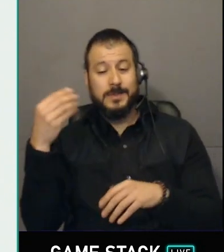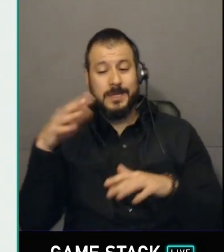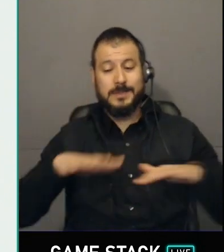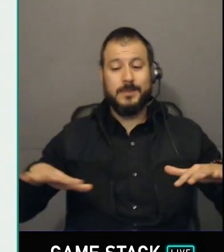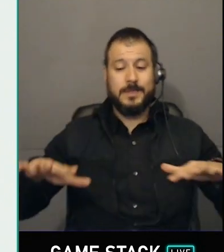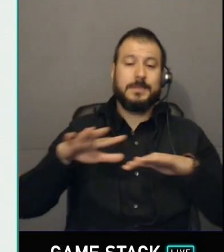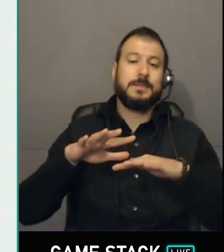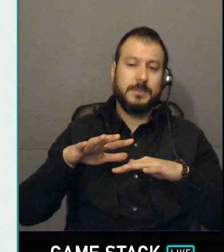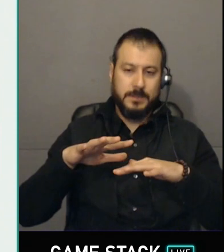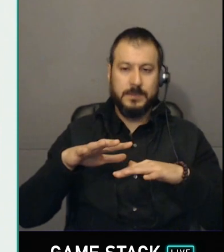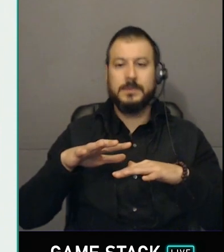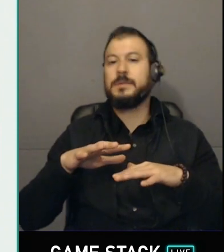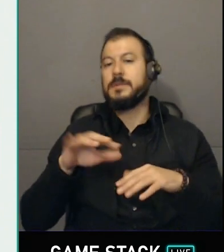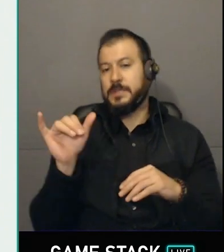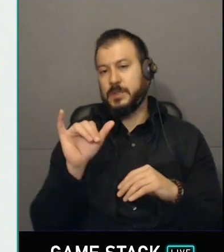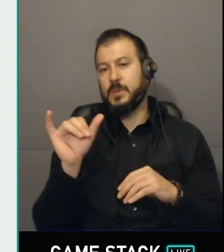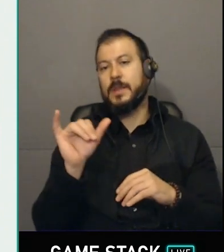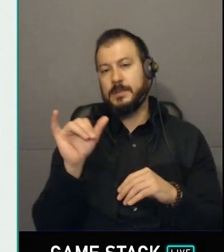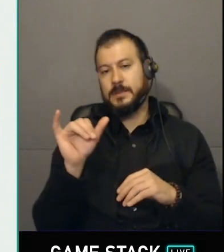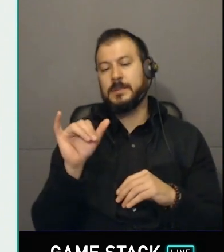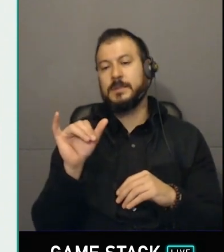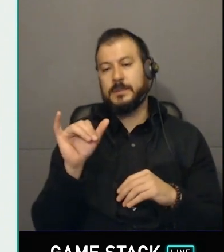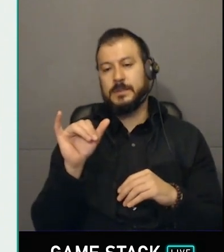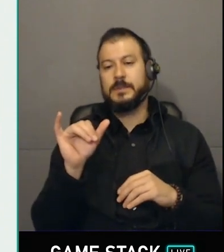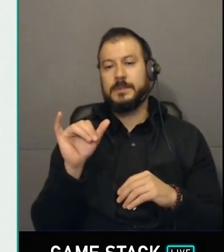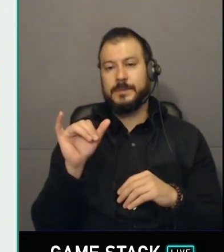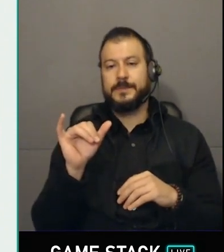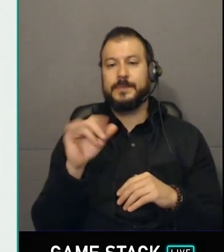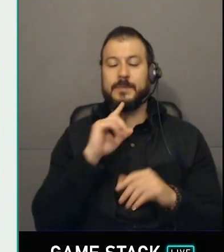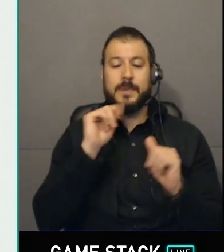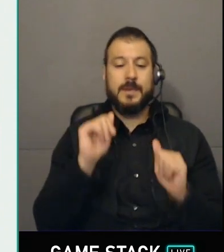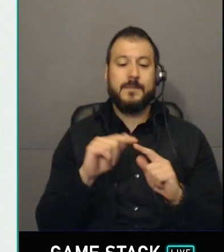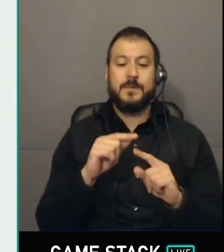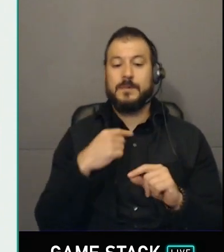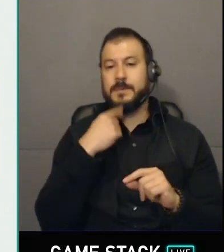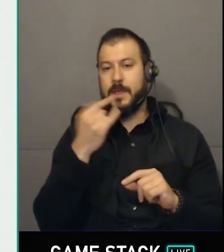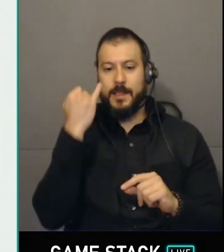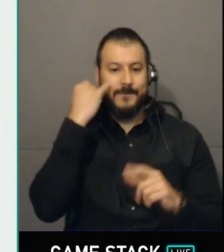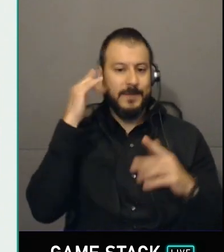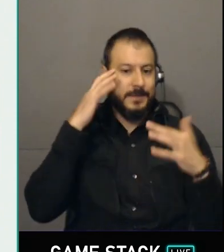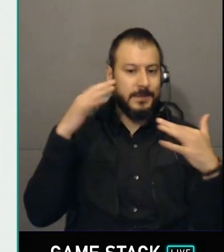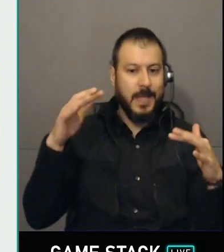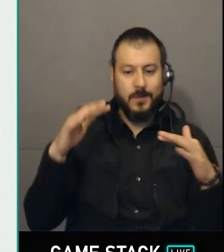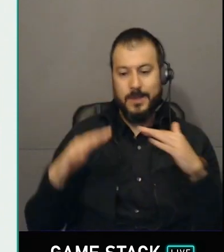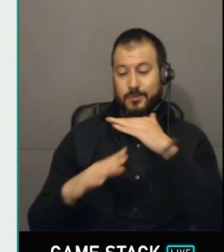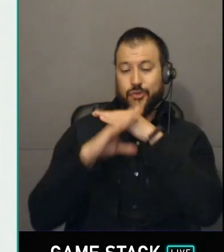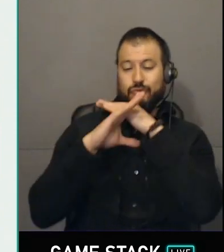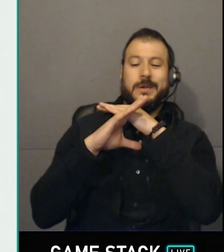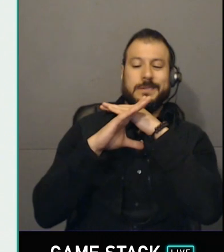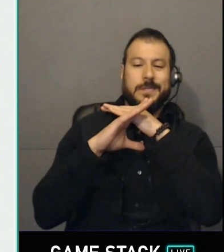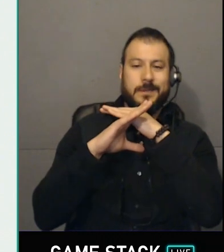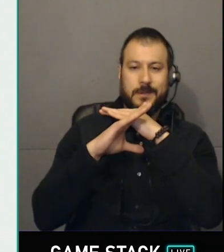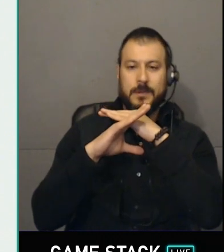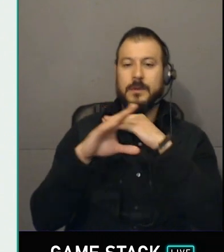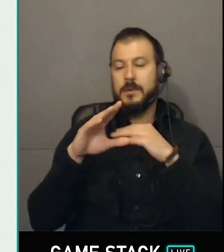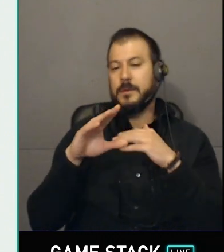spaces, as well as be able to tell if a sound is obstructed or occluded by